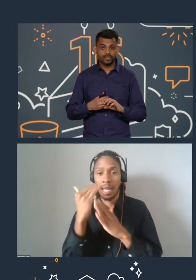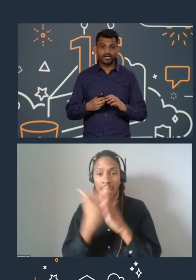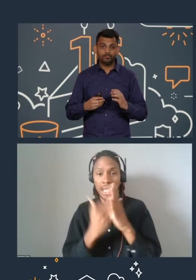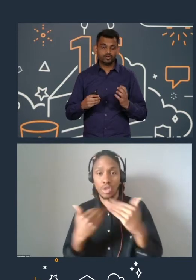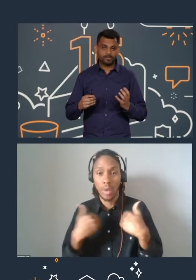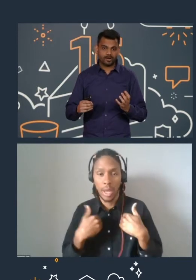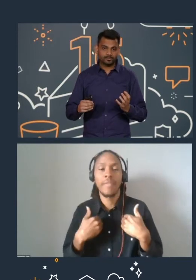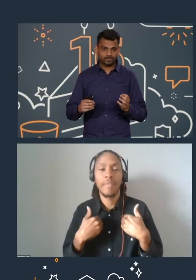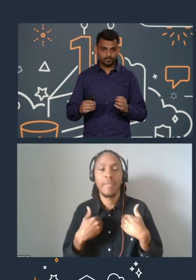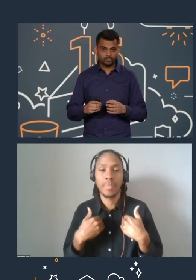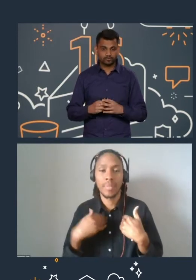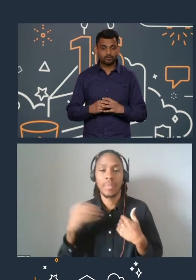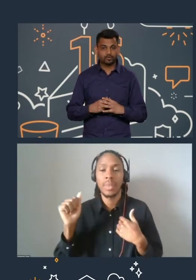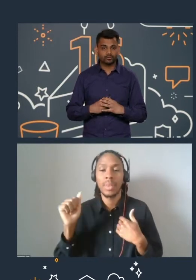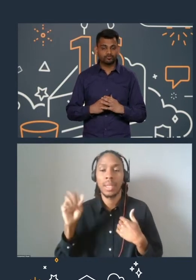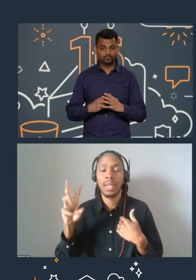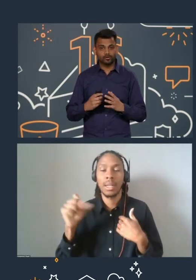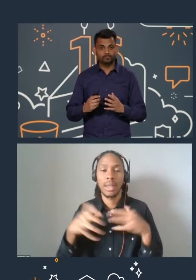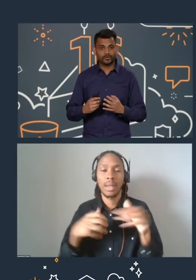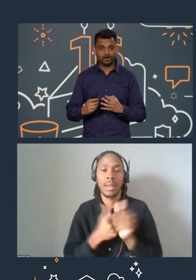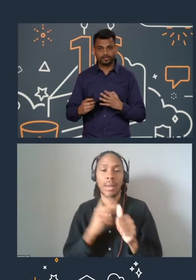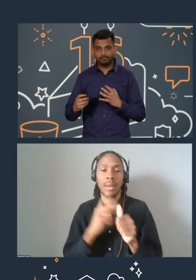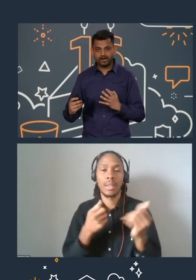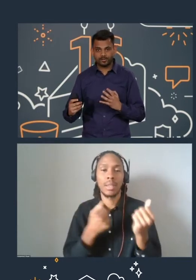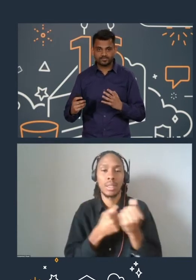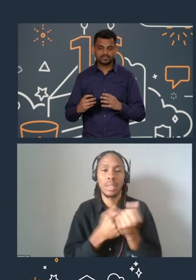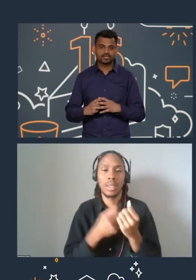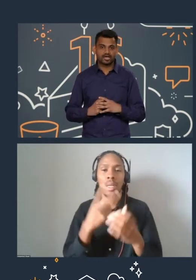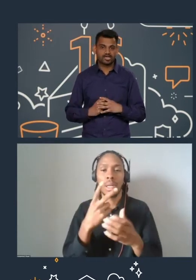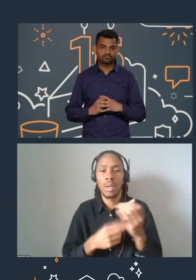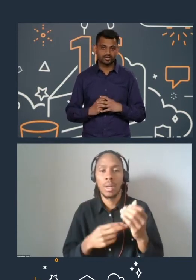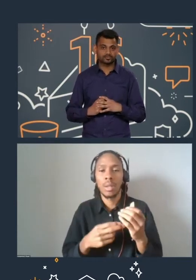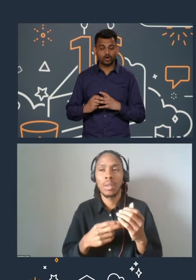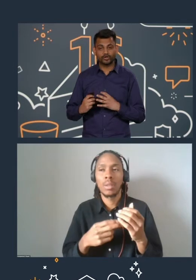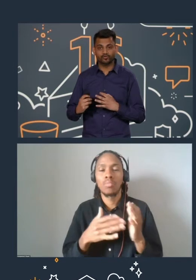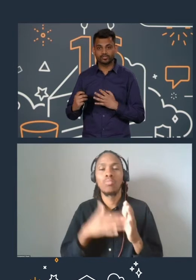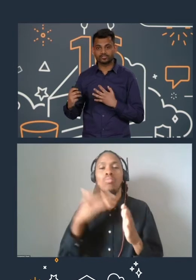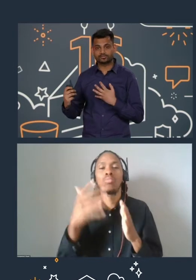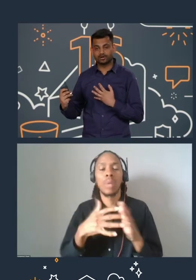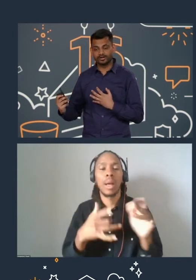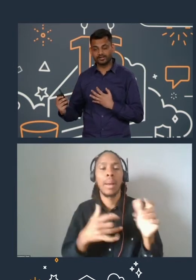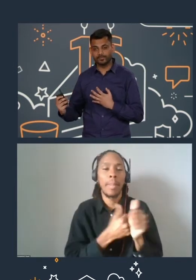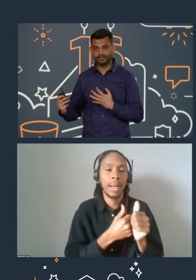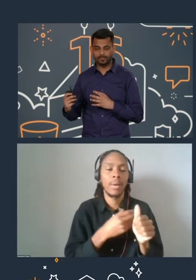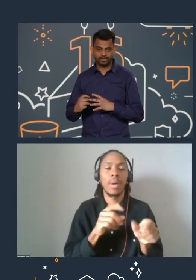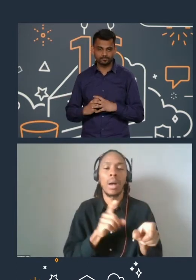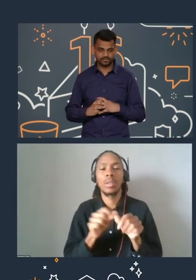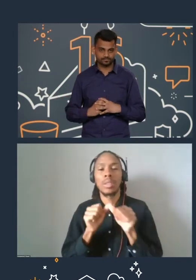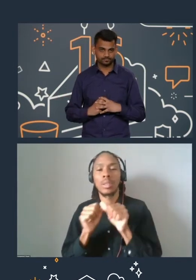AWS Backup supports both full periodic backups, as well as continuous or incremental backups.